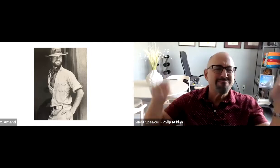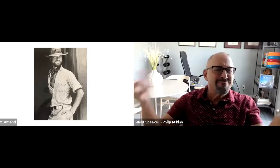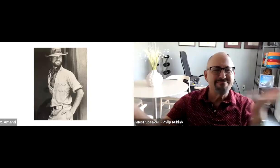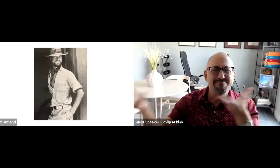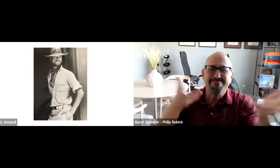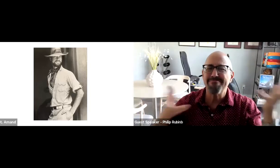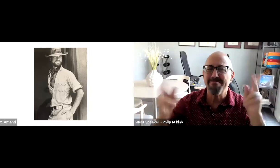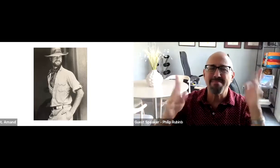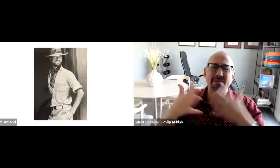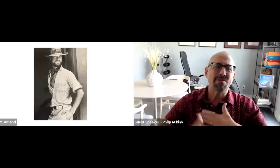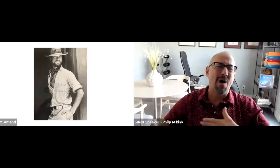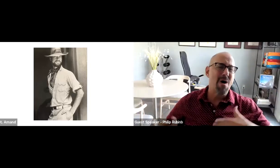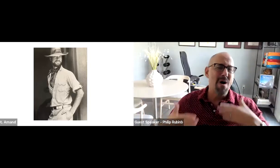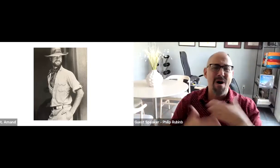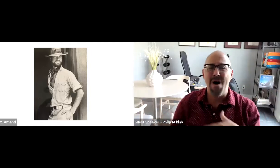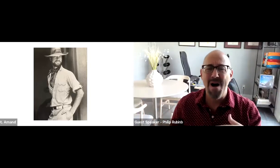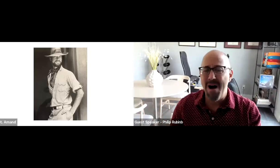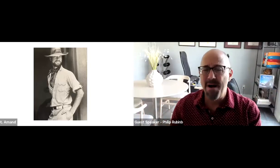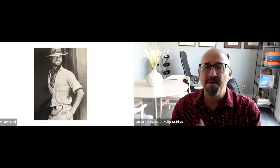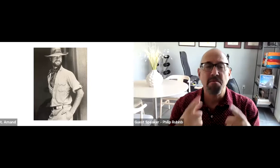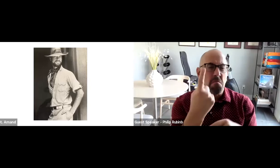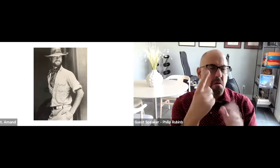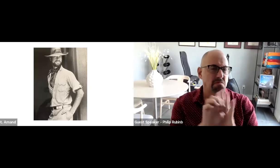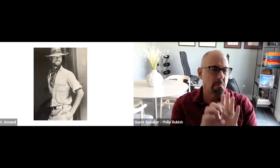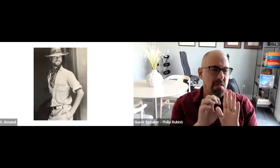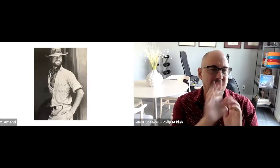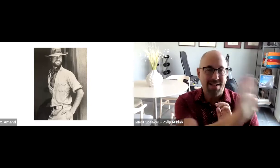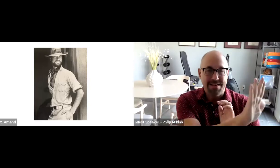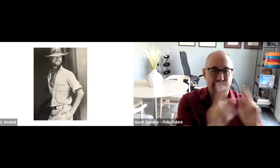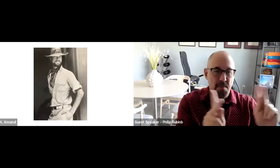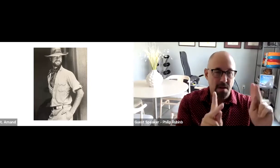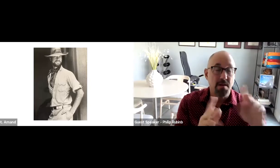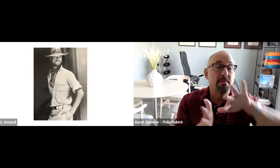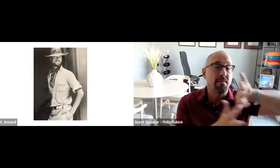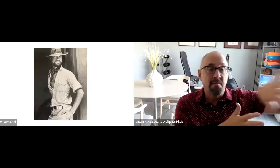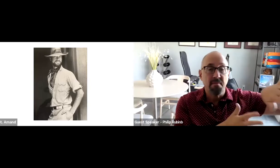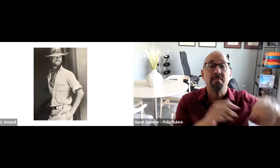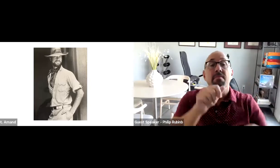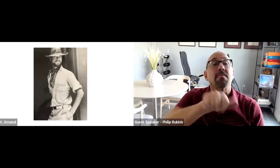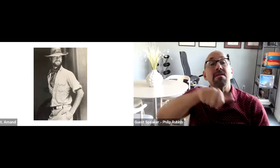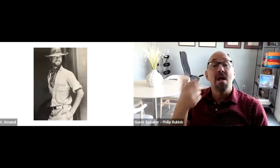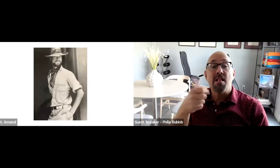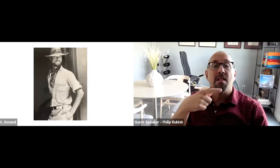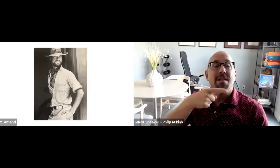There were students from Gallaudet and NTID and local Deaf people from New York City.